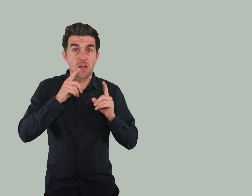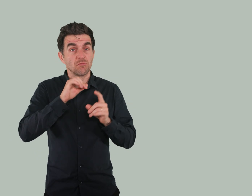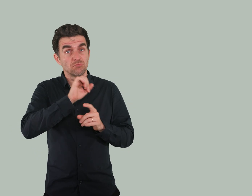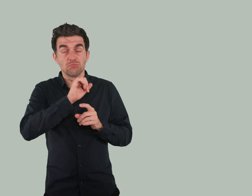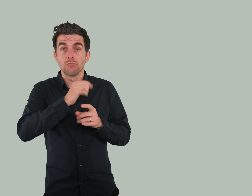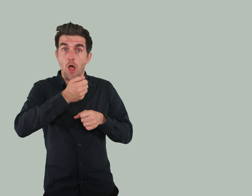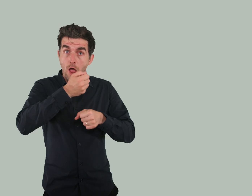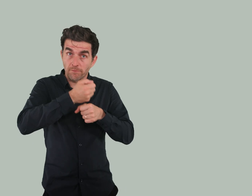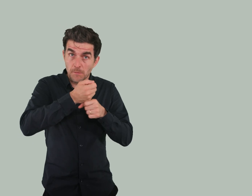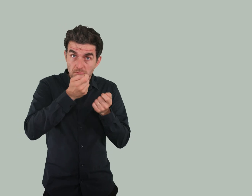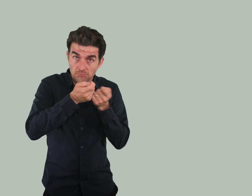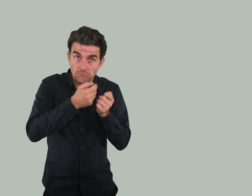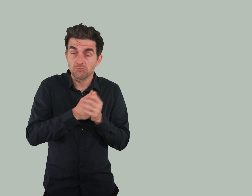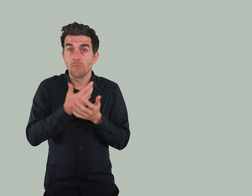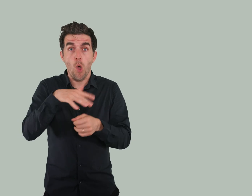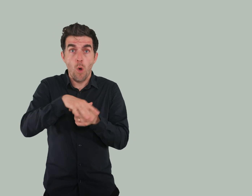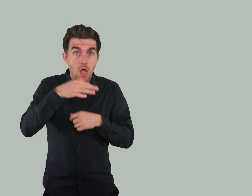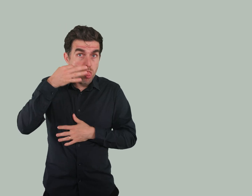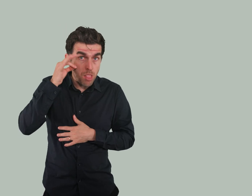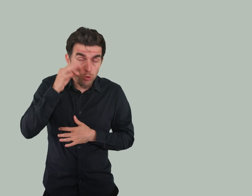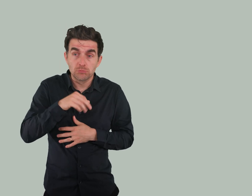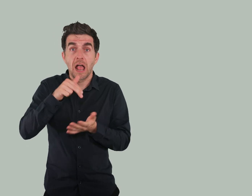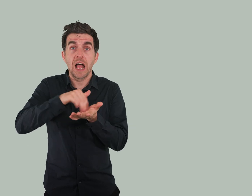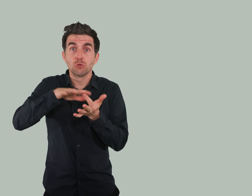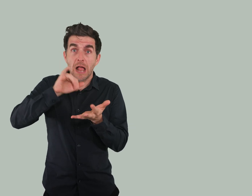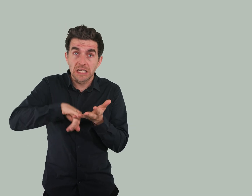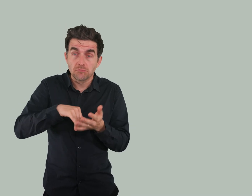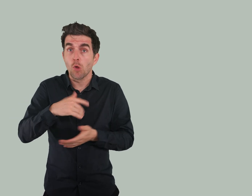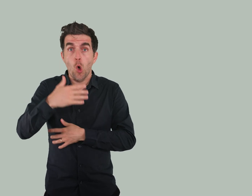Central government, local authorities, the NHS,